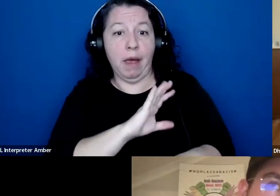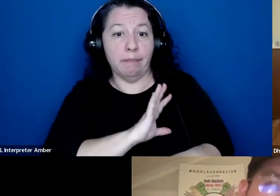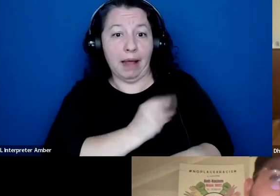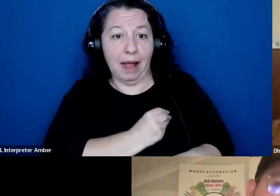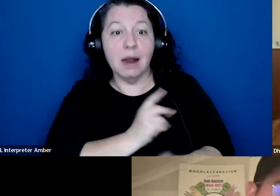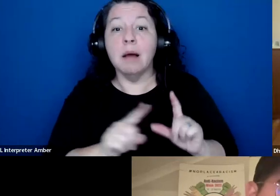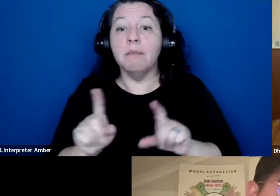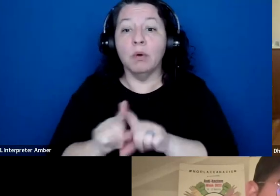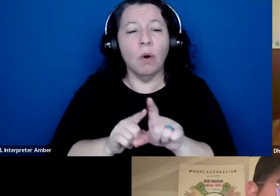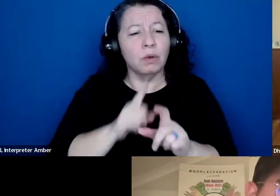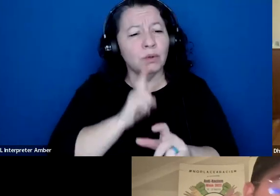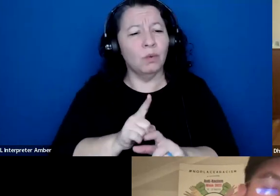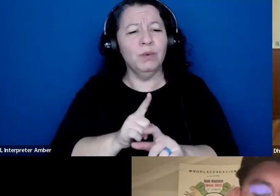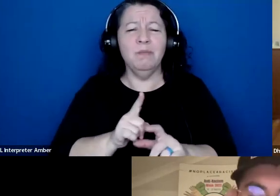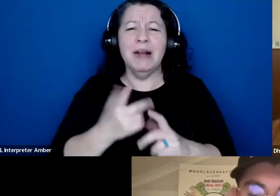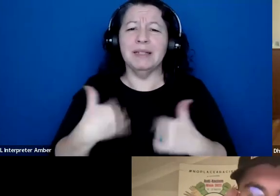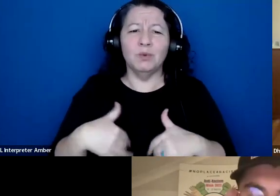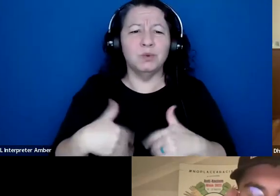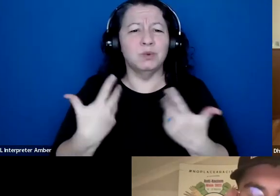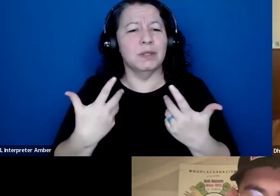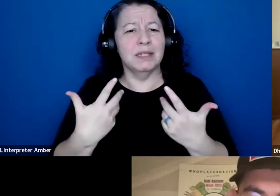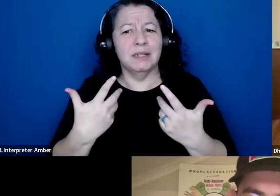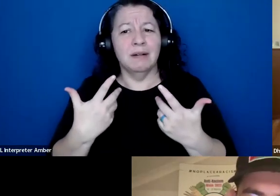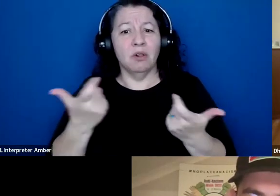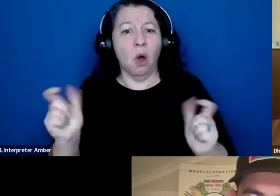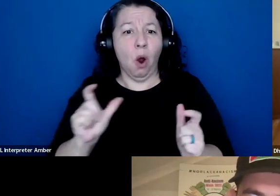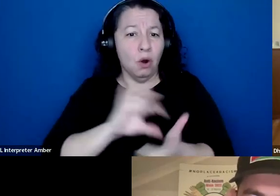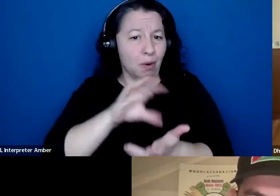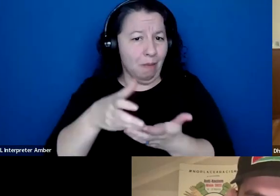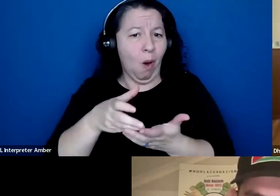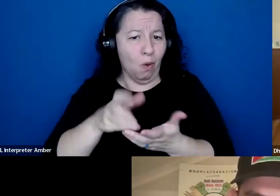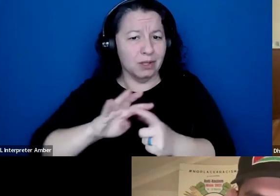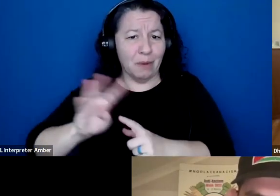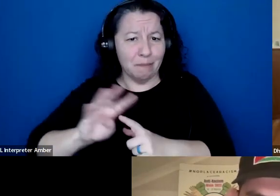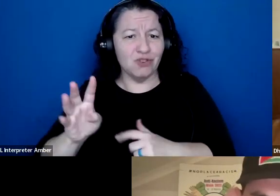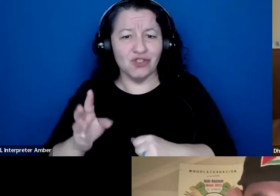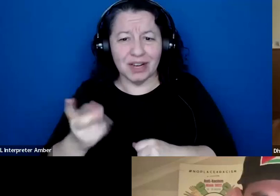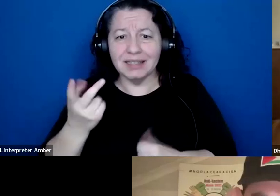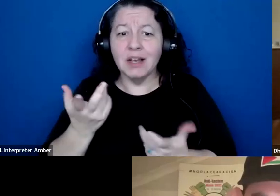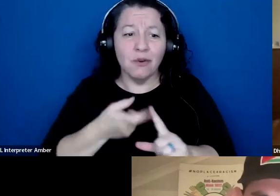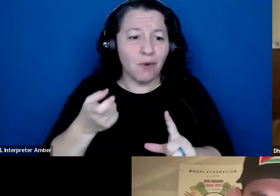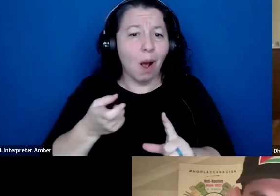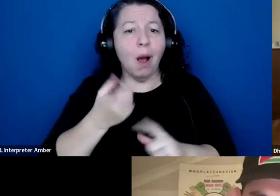enormous emissions of the Israeli occupation forces